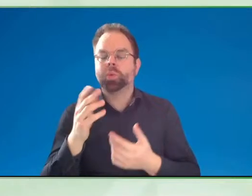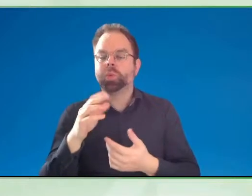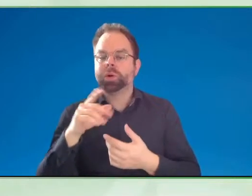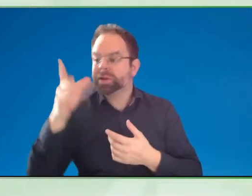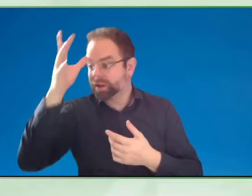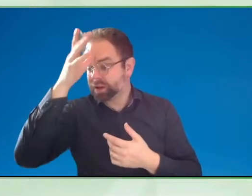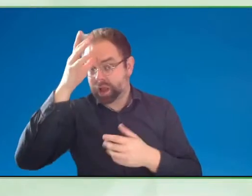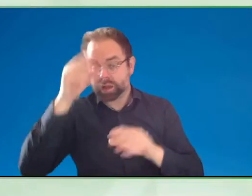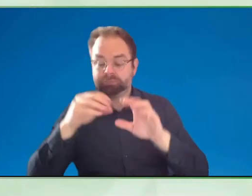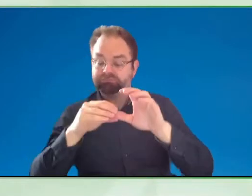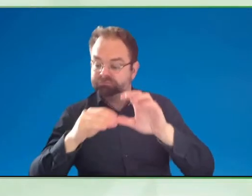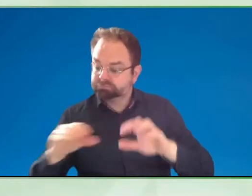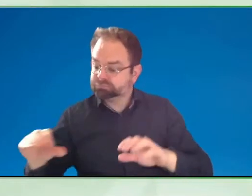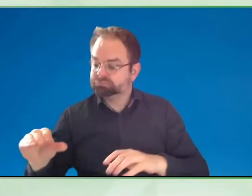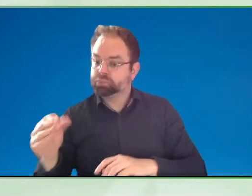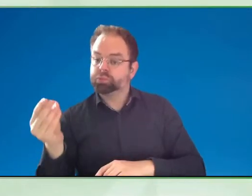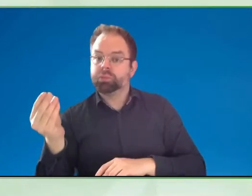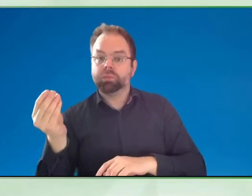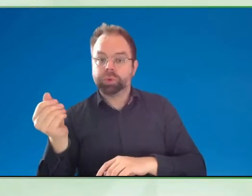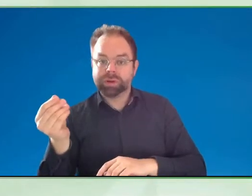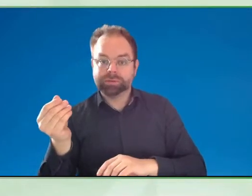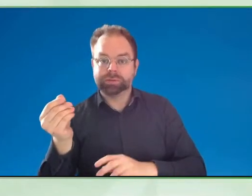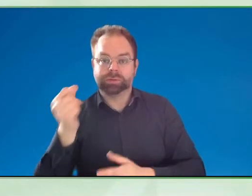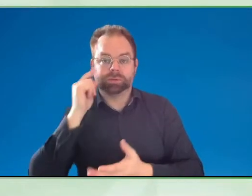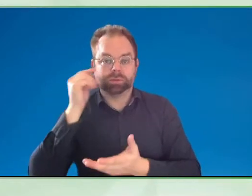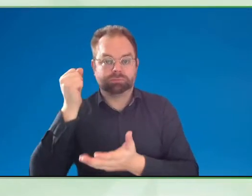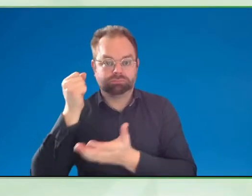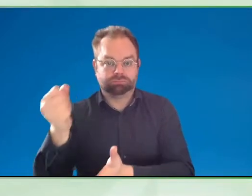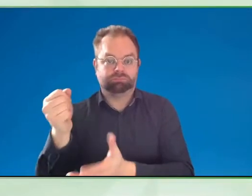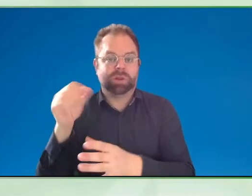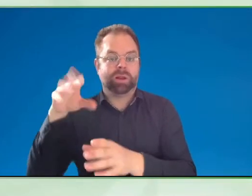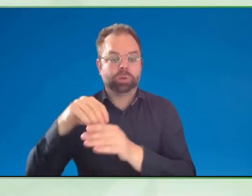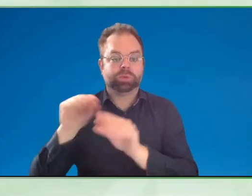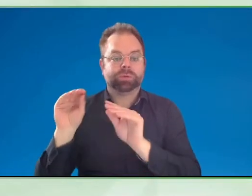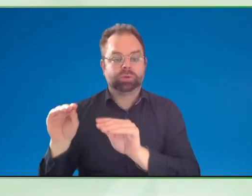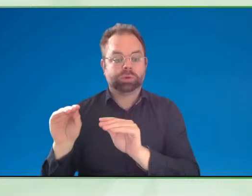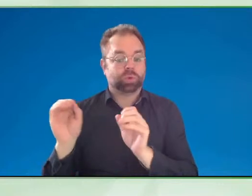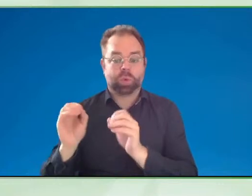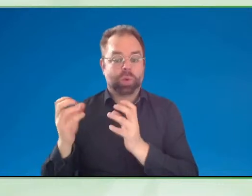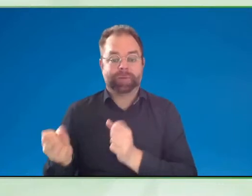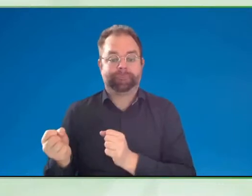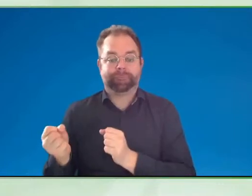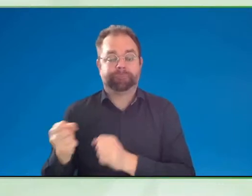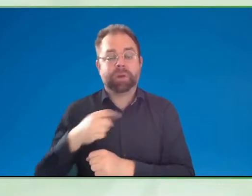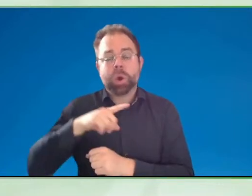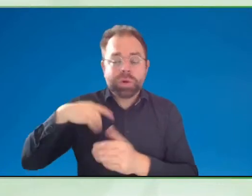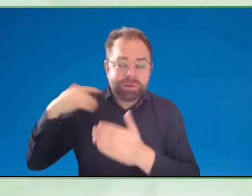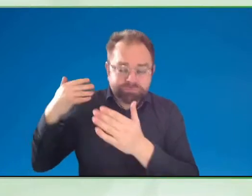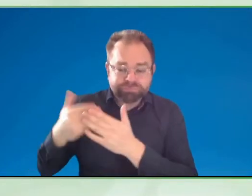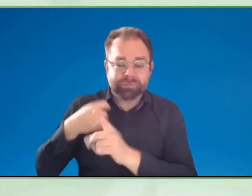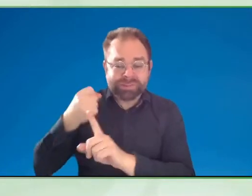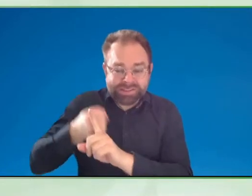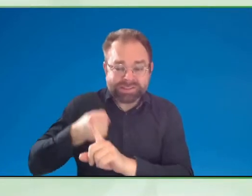We can say that there is no actual strong committee or organisation that are committed